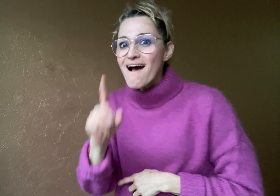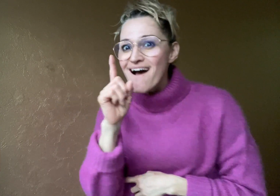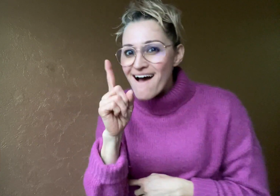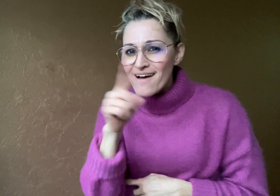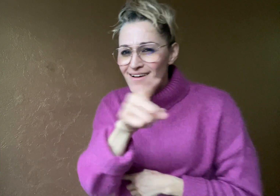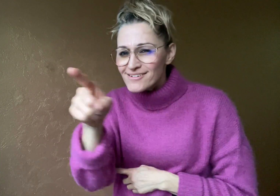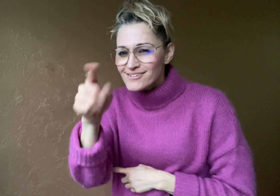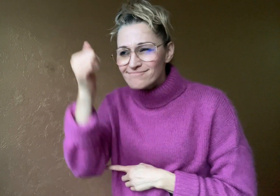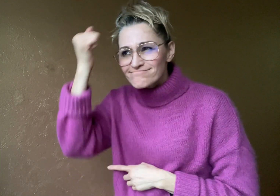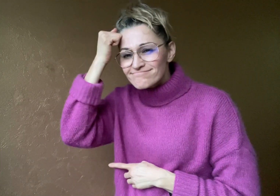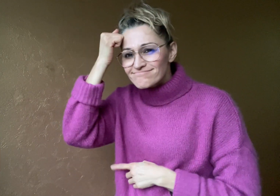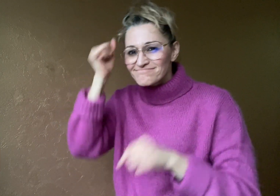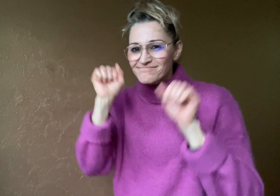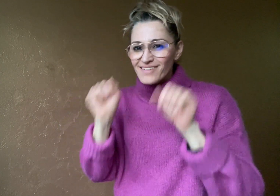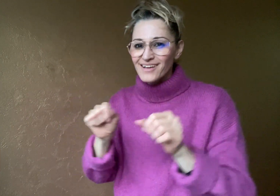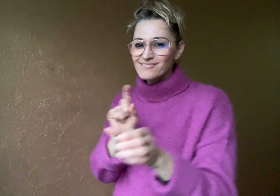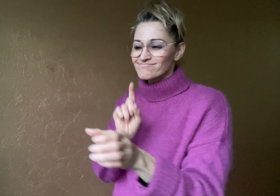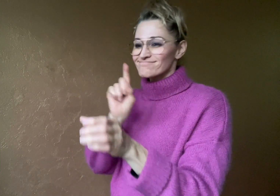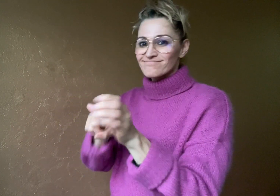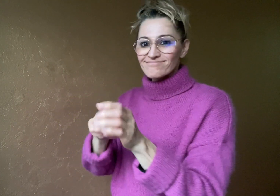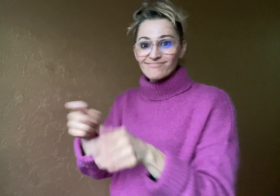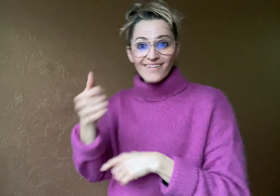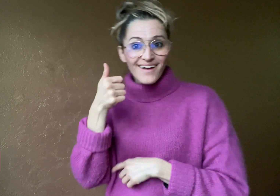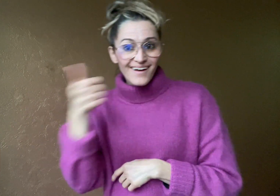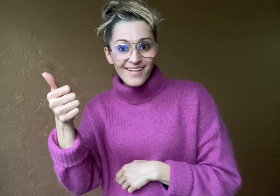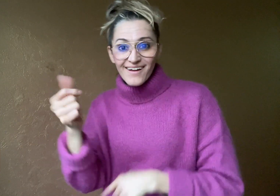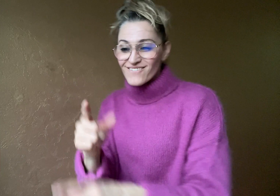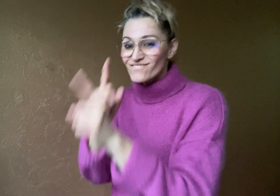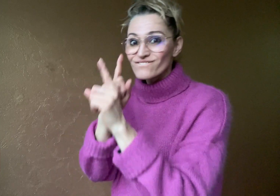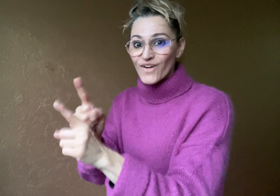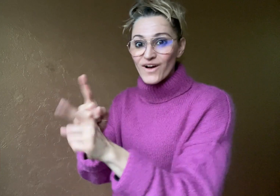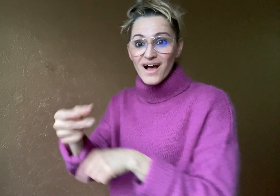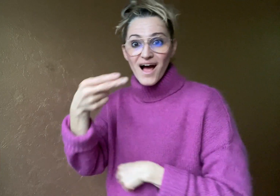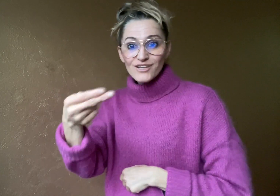Don’t forget to subscribe, like, and follow